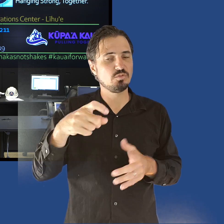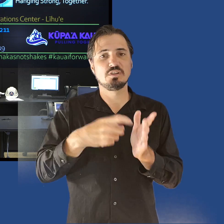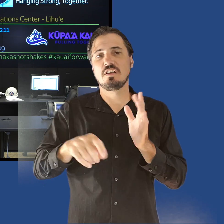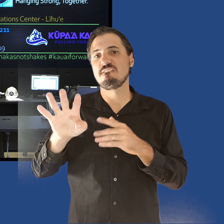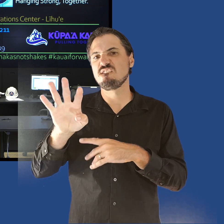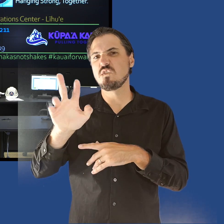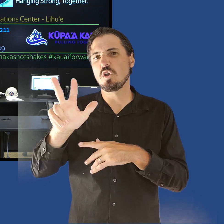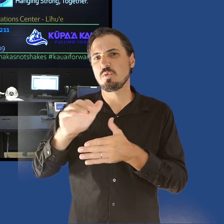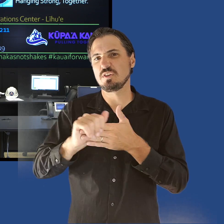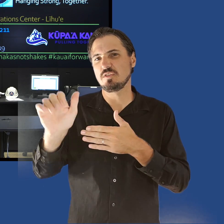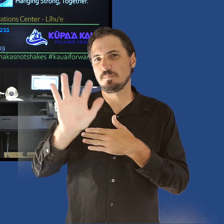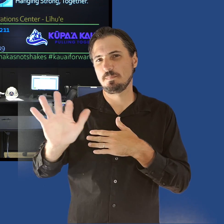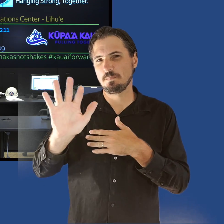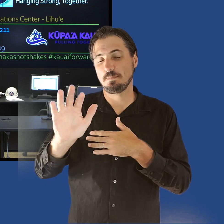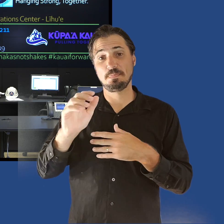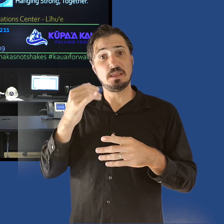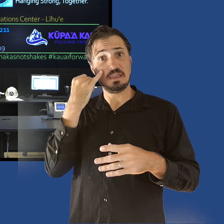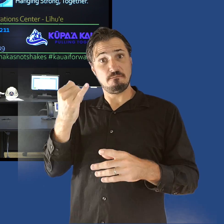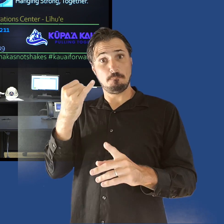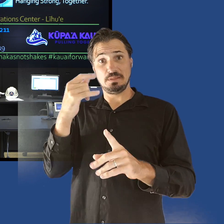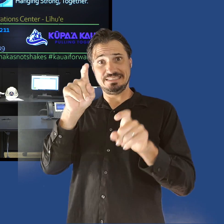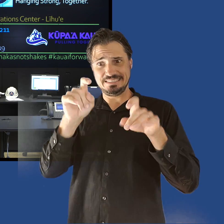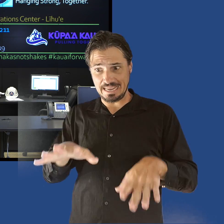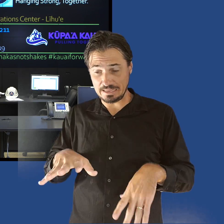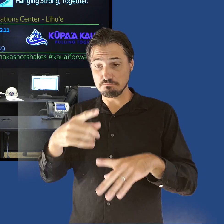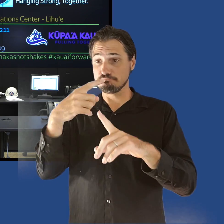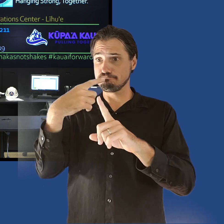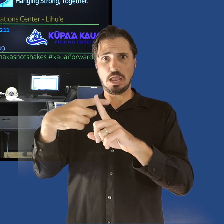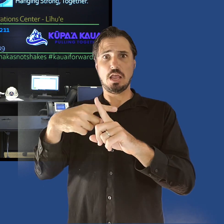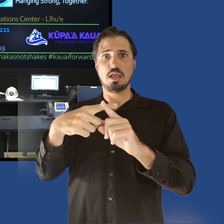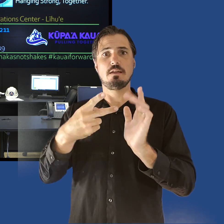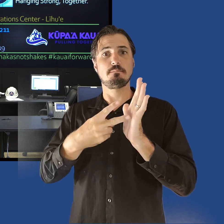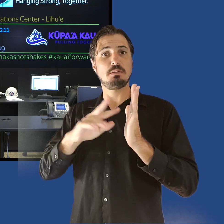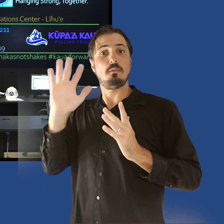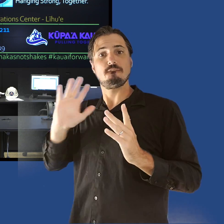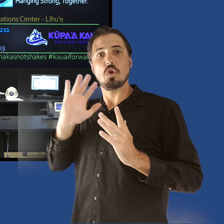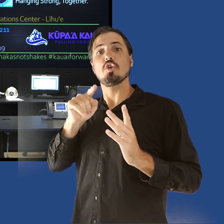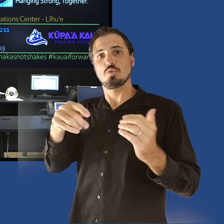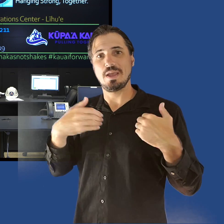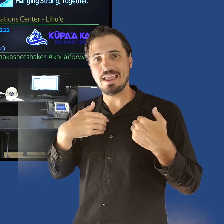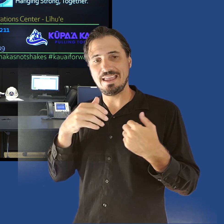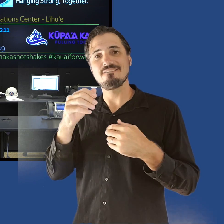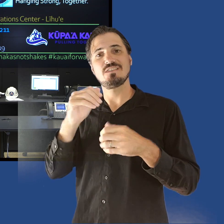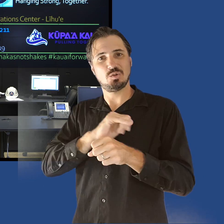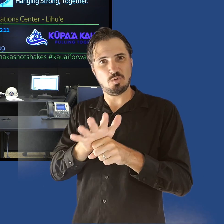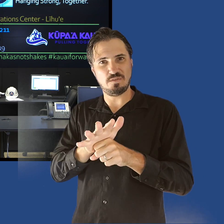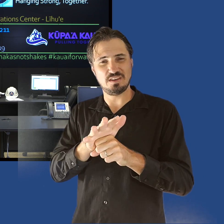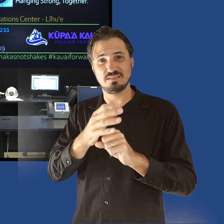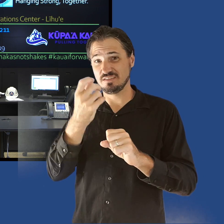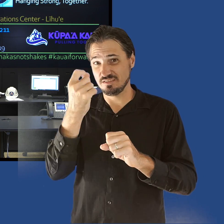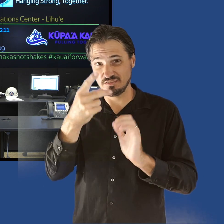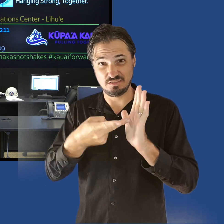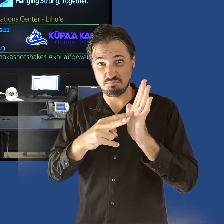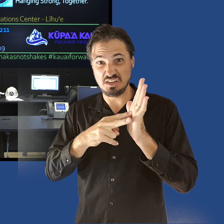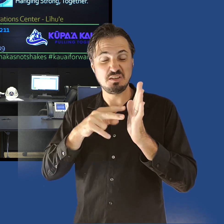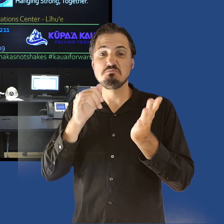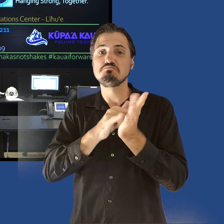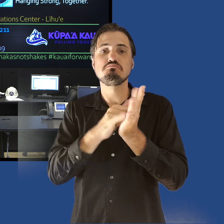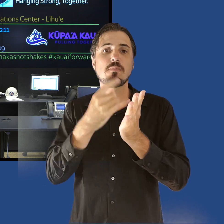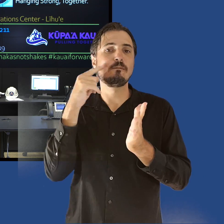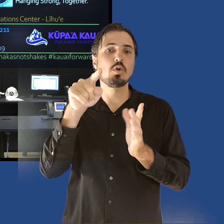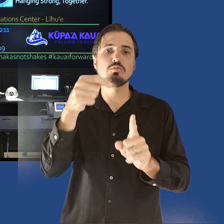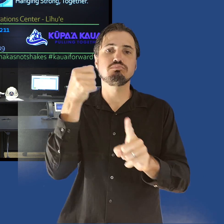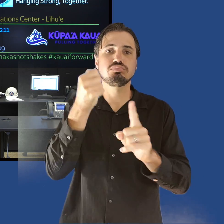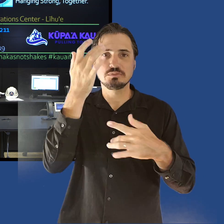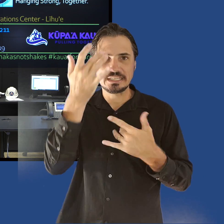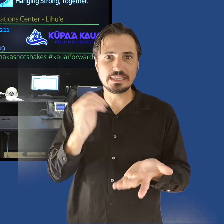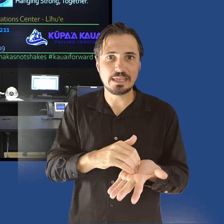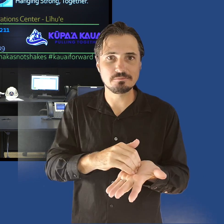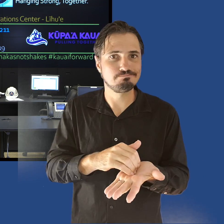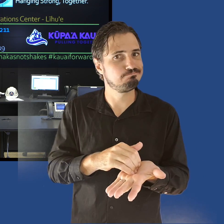A positive antibody test means you were infected with COVID-19 at some time, but it does not guarantee that you are immune.